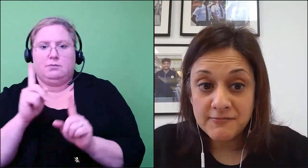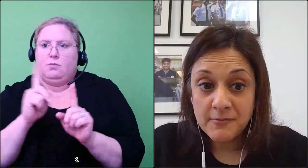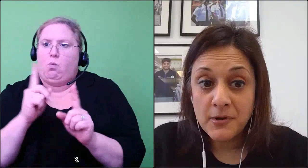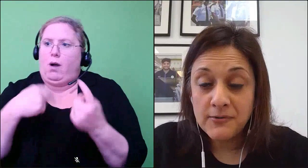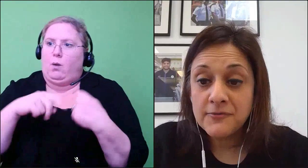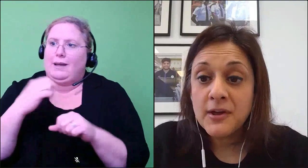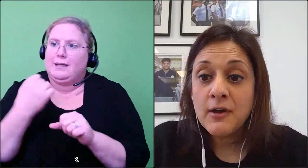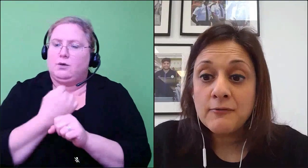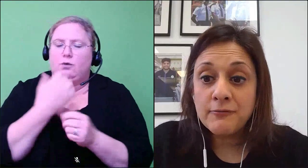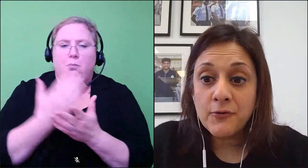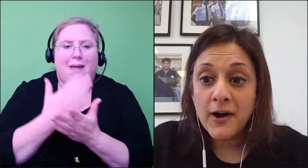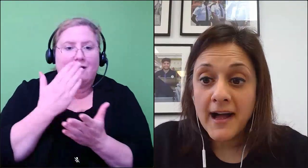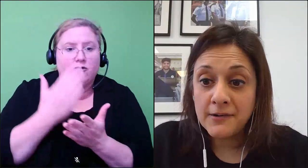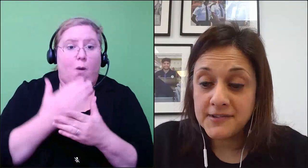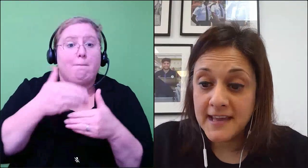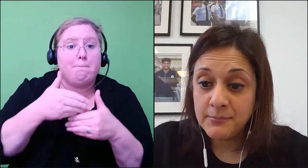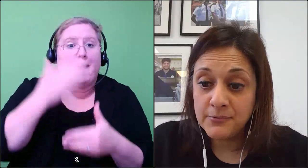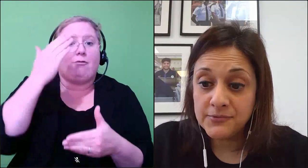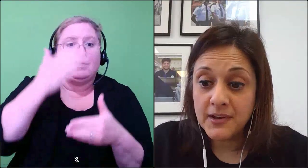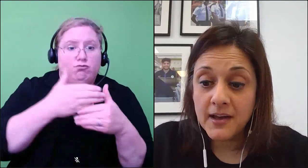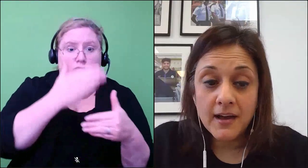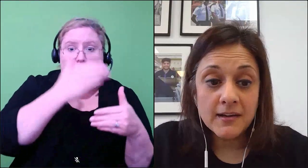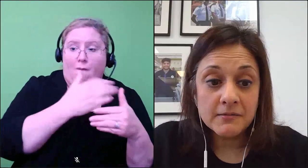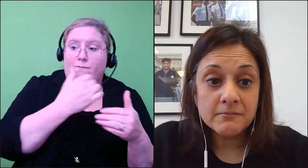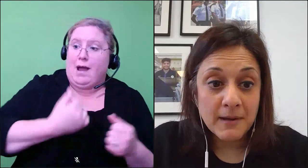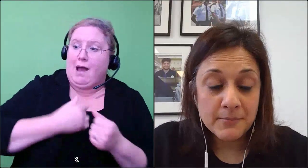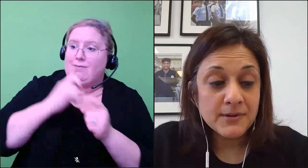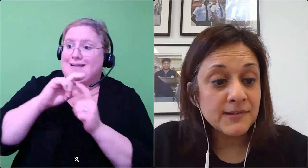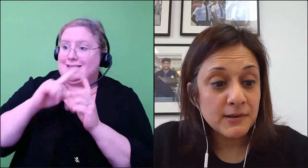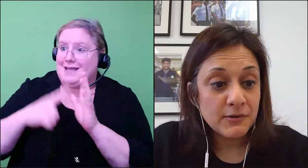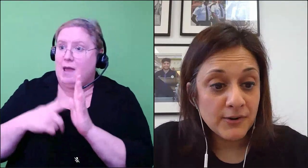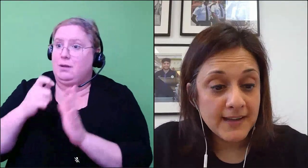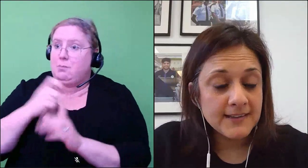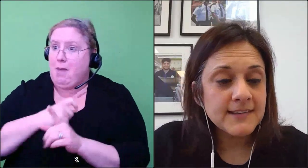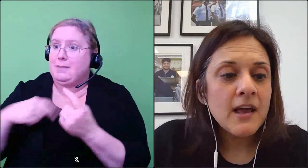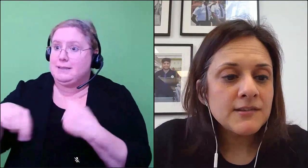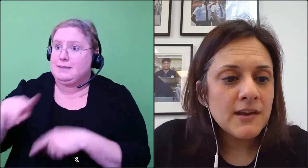are removed for our disabled members colleagues.